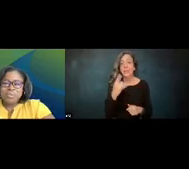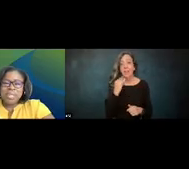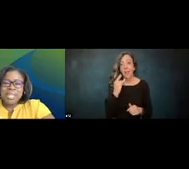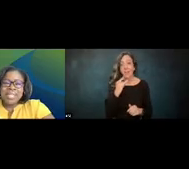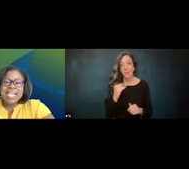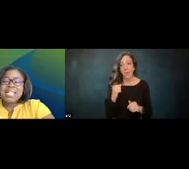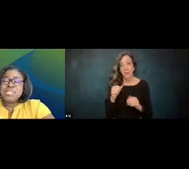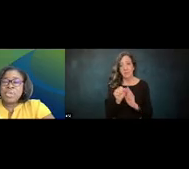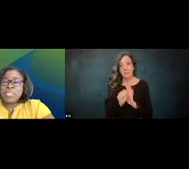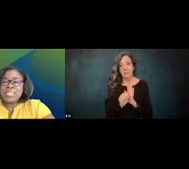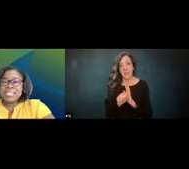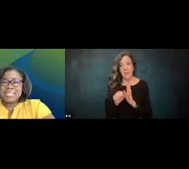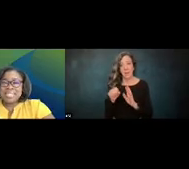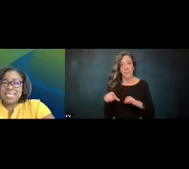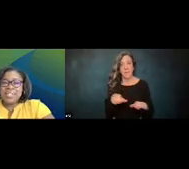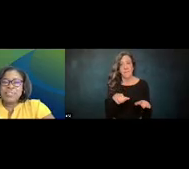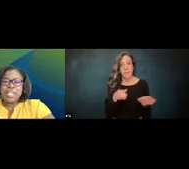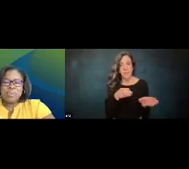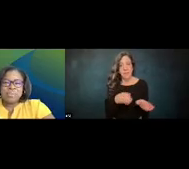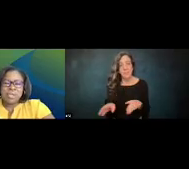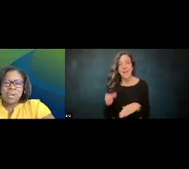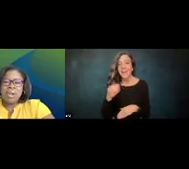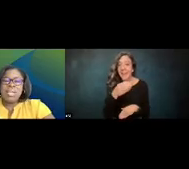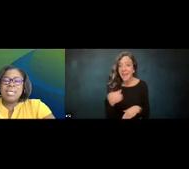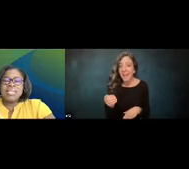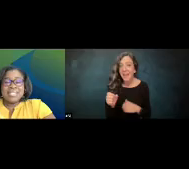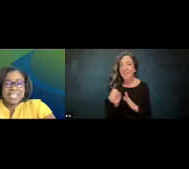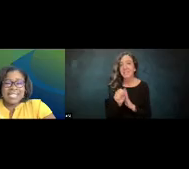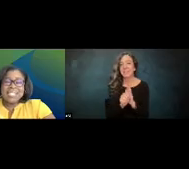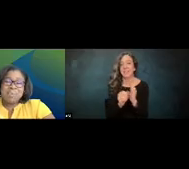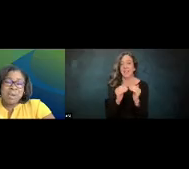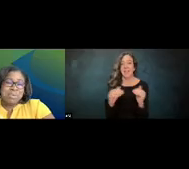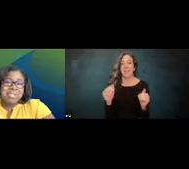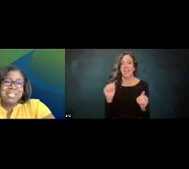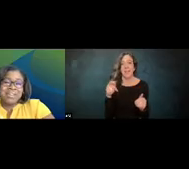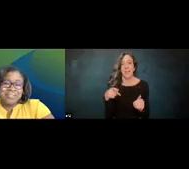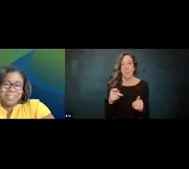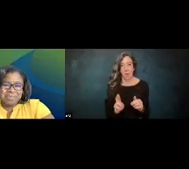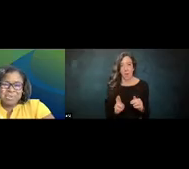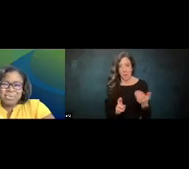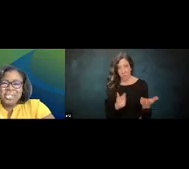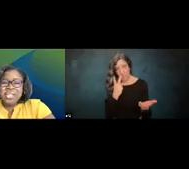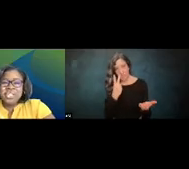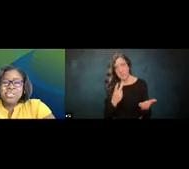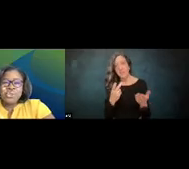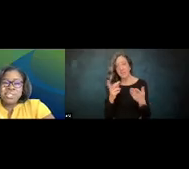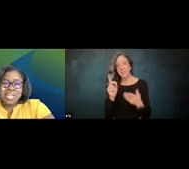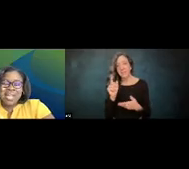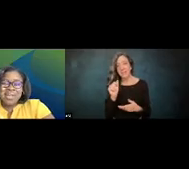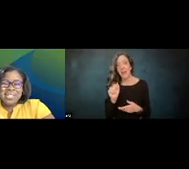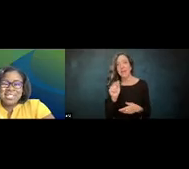performance plans as well as the state level APR the data is publicly available. So you can check